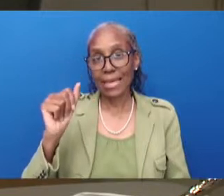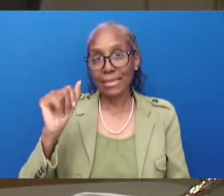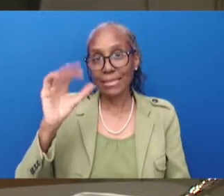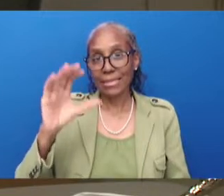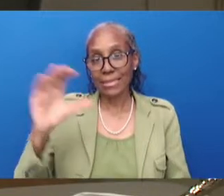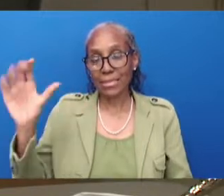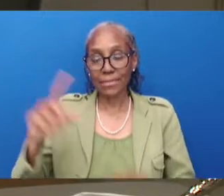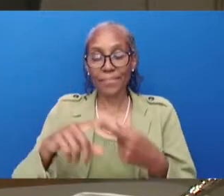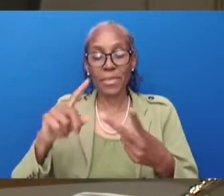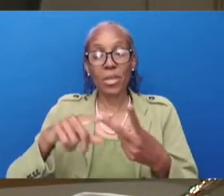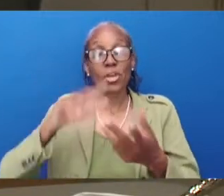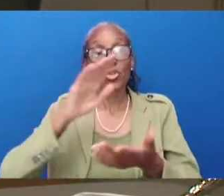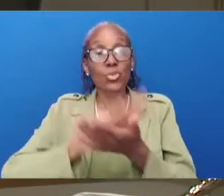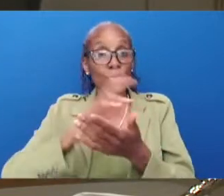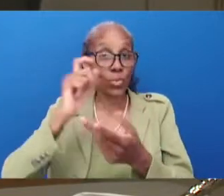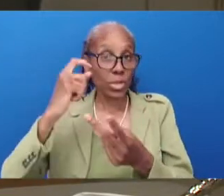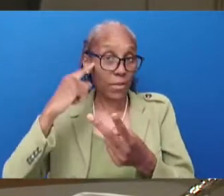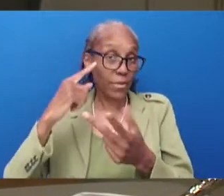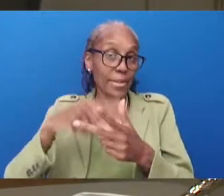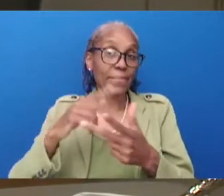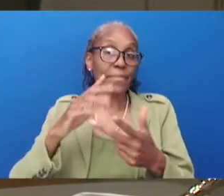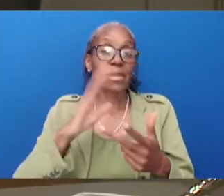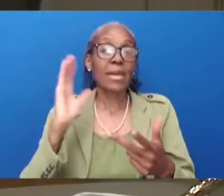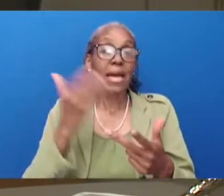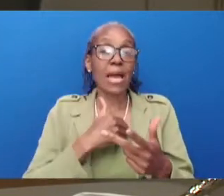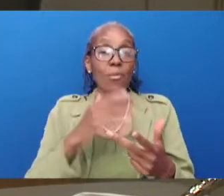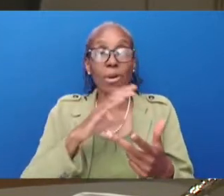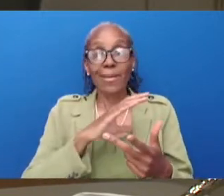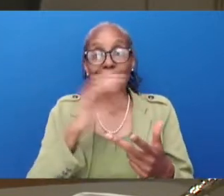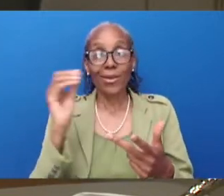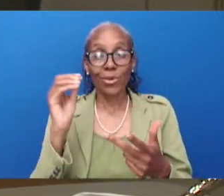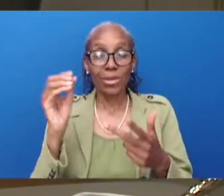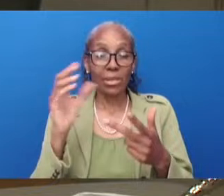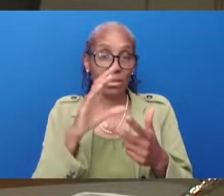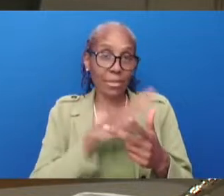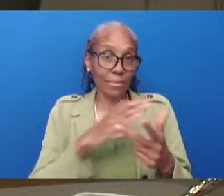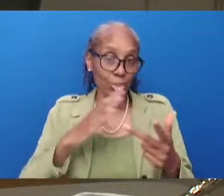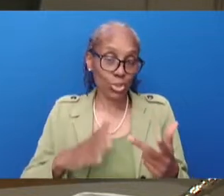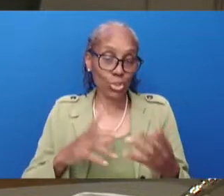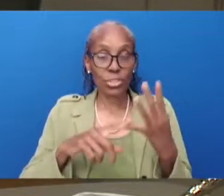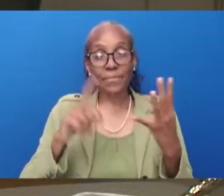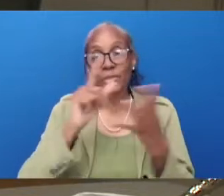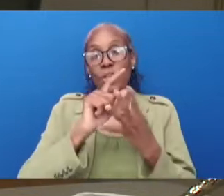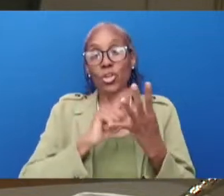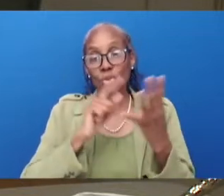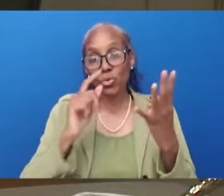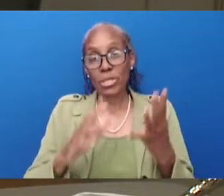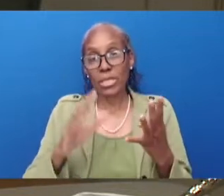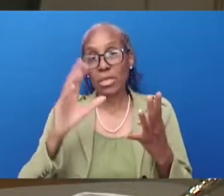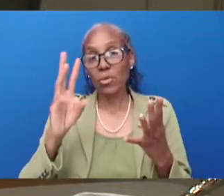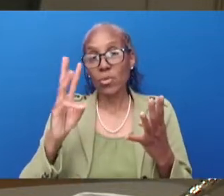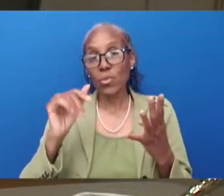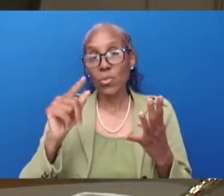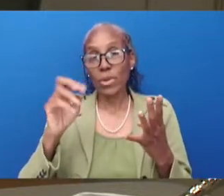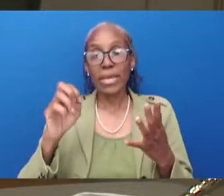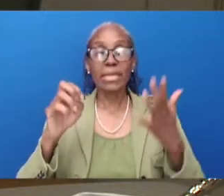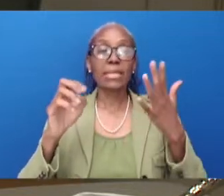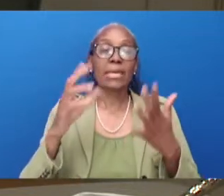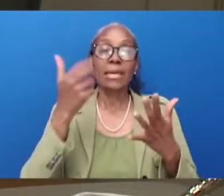FROM THE NC ACC T SCHOOL OF GOVERNMENT, OUR COUNTY